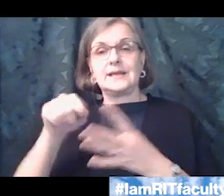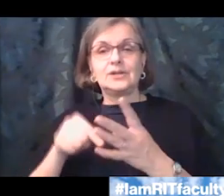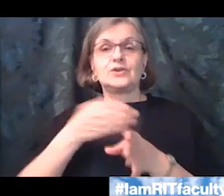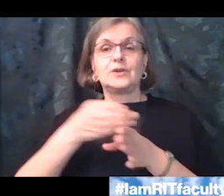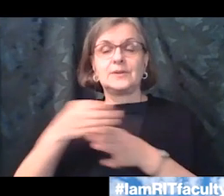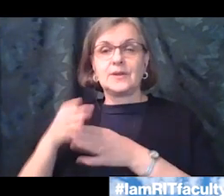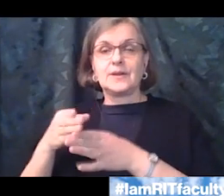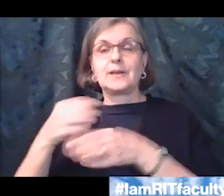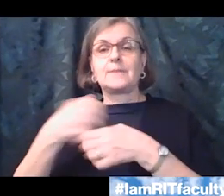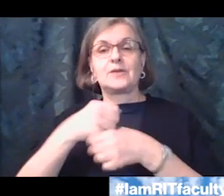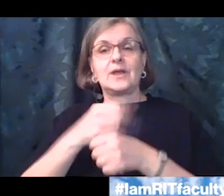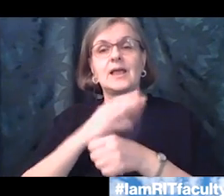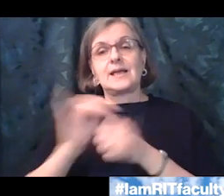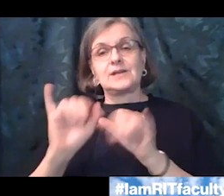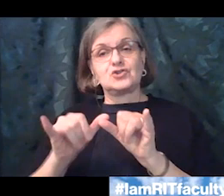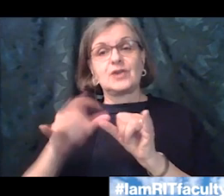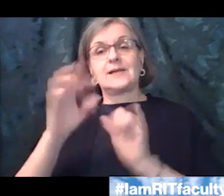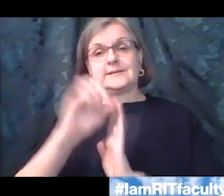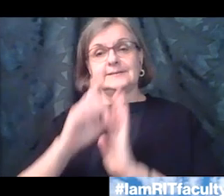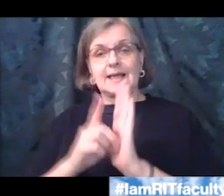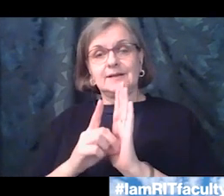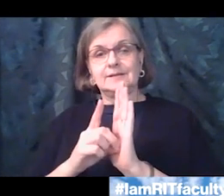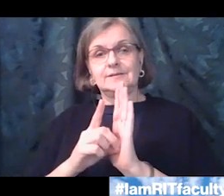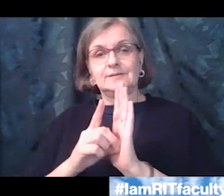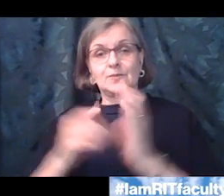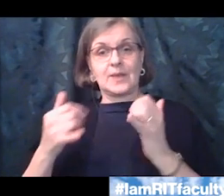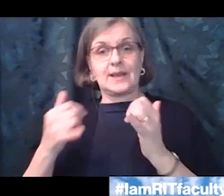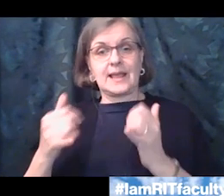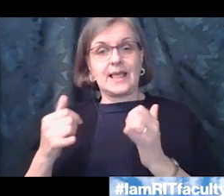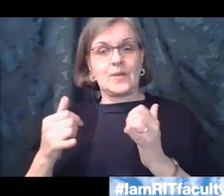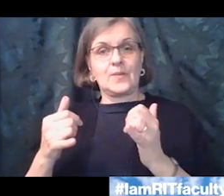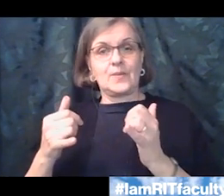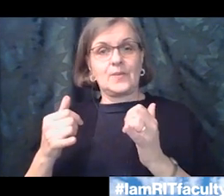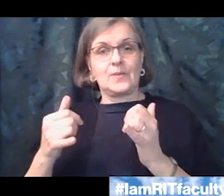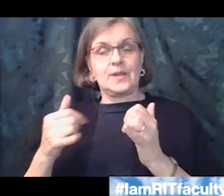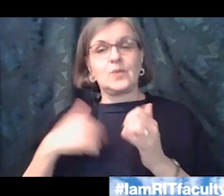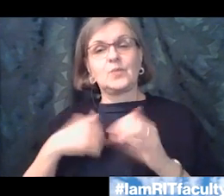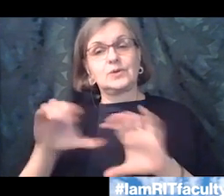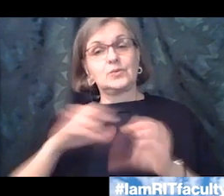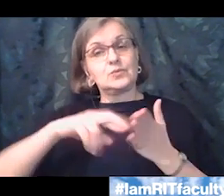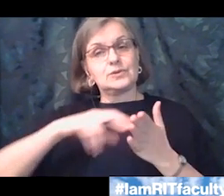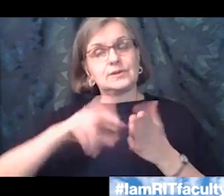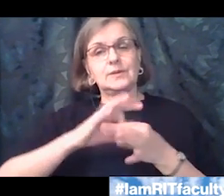engineering and design. And right now, I'm hosting research primarily in additive manufacturing.